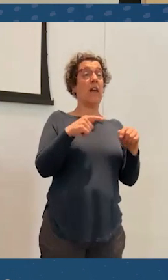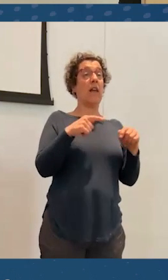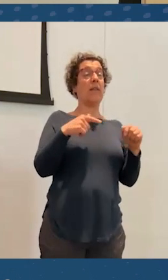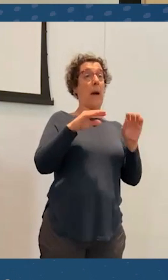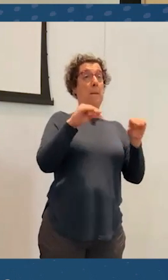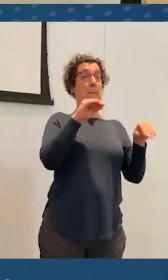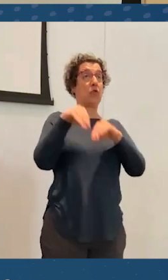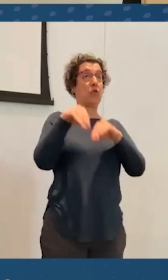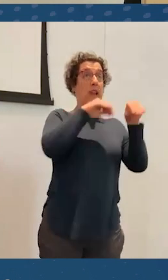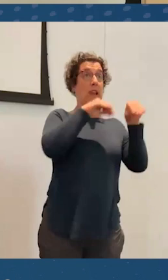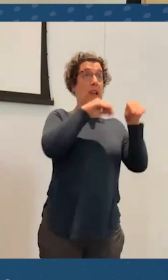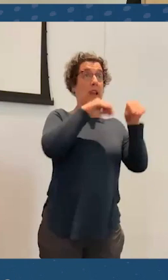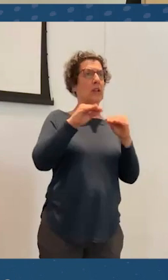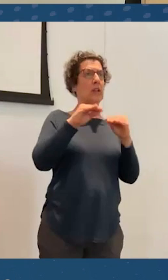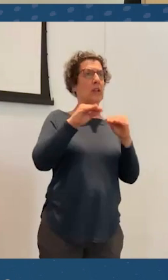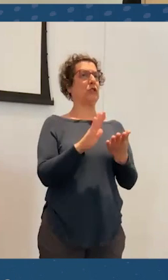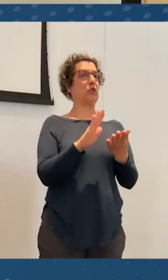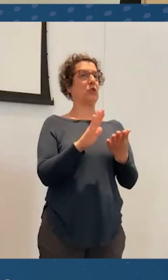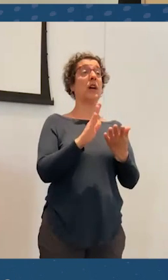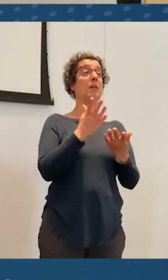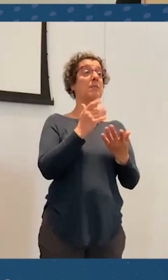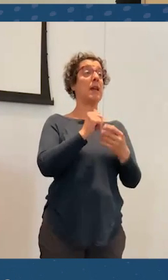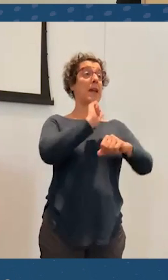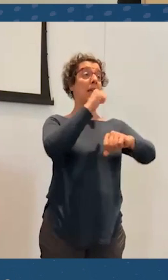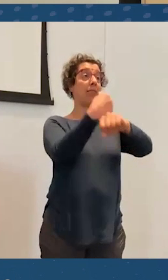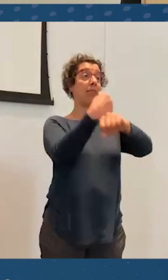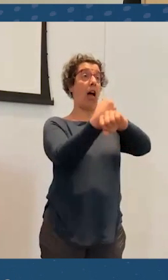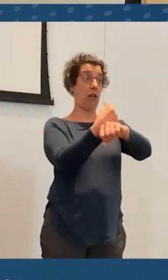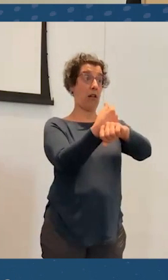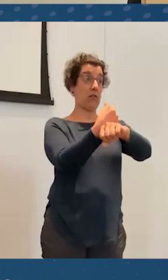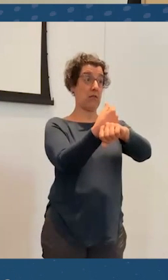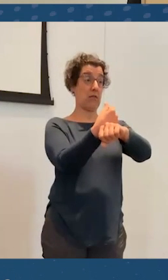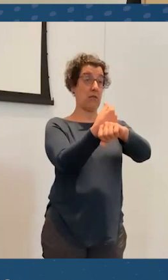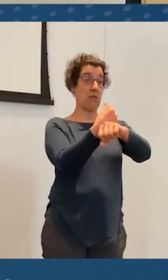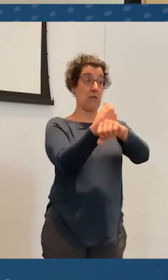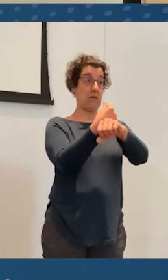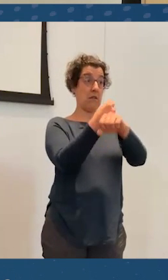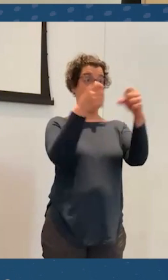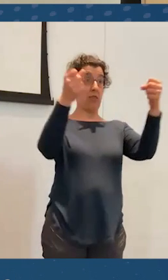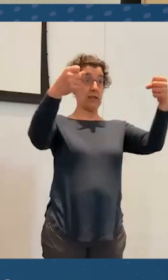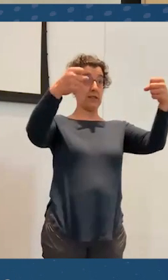by either locking the subtitles to the characters, the speakers